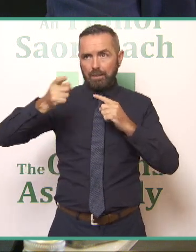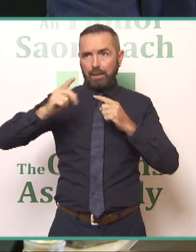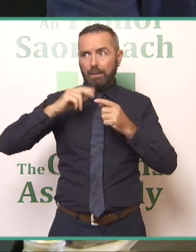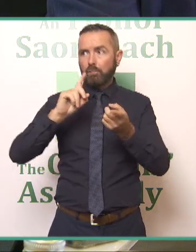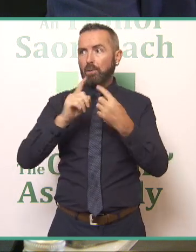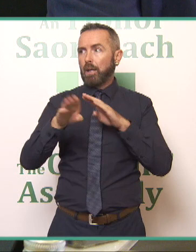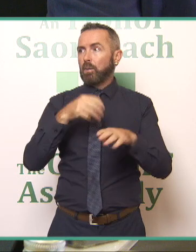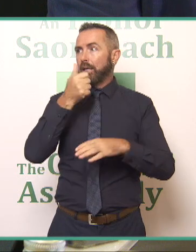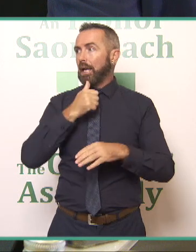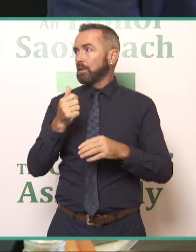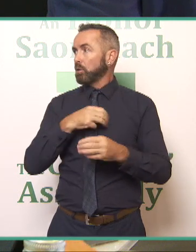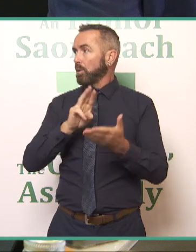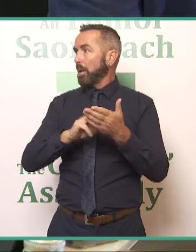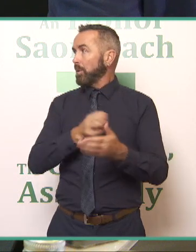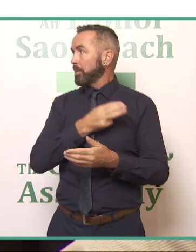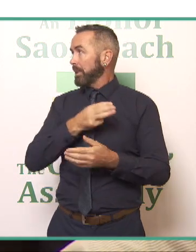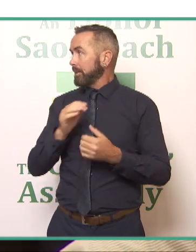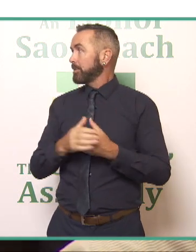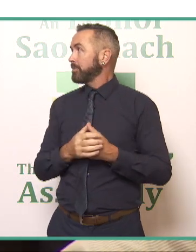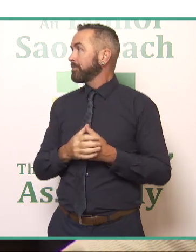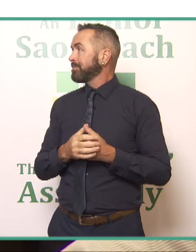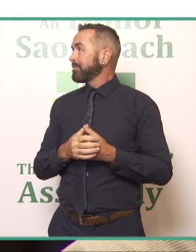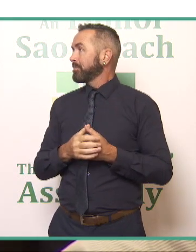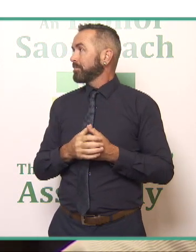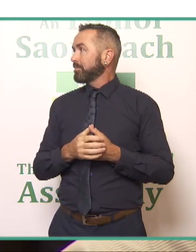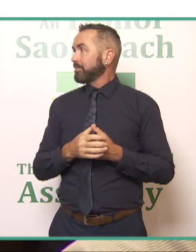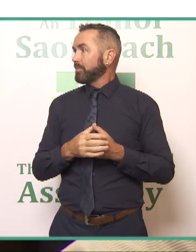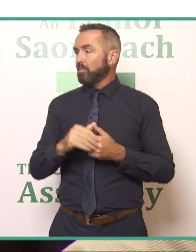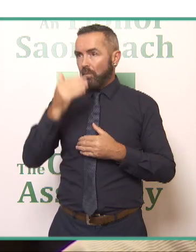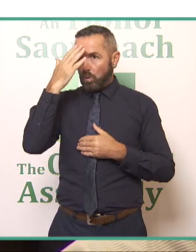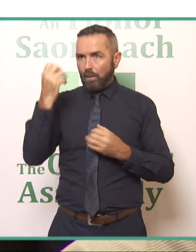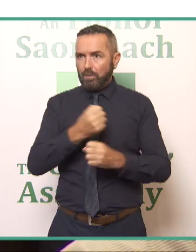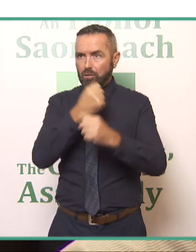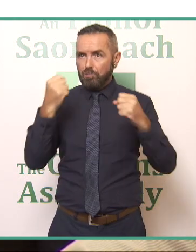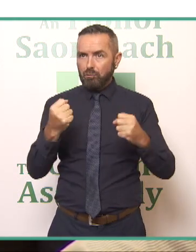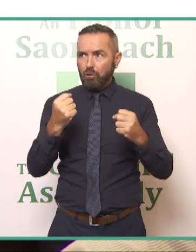answers to our members, and we'll put them in our members area. And as you know, we have a very engaged membership, and